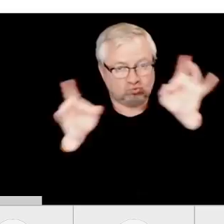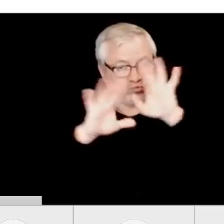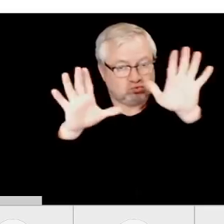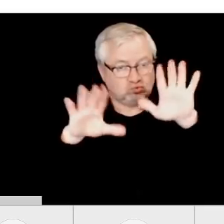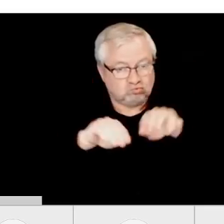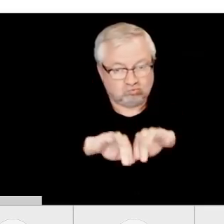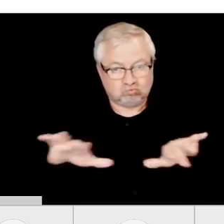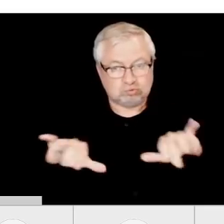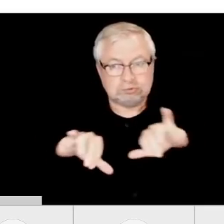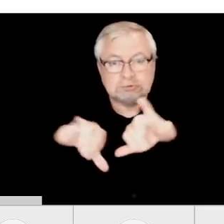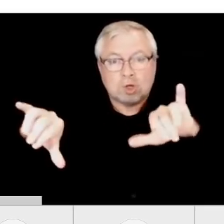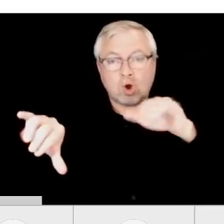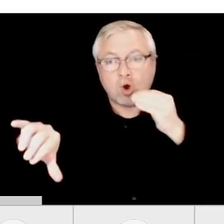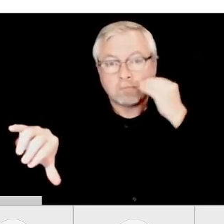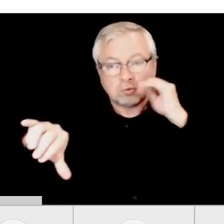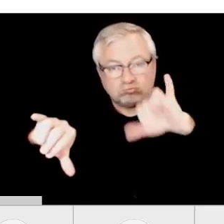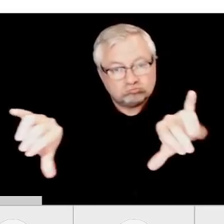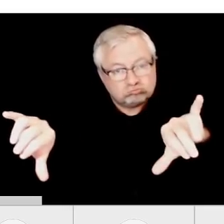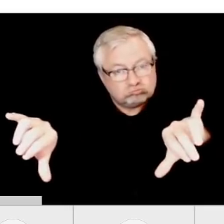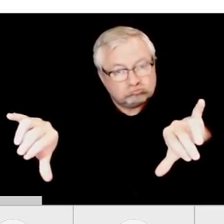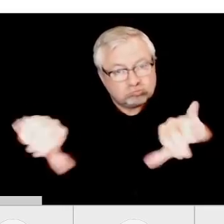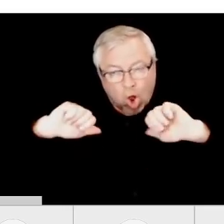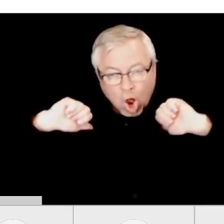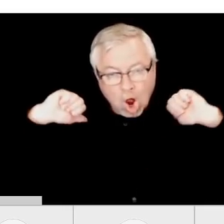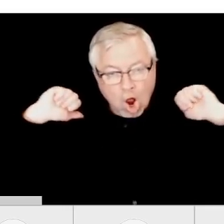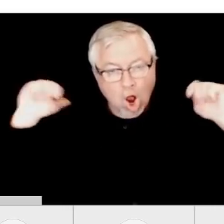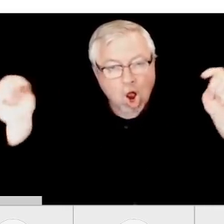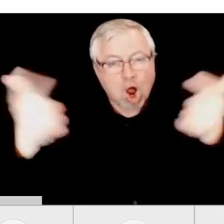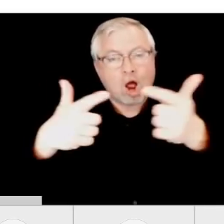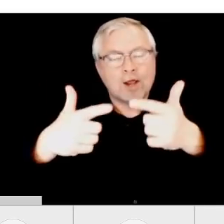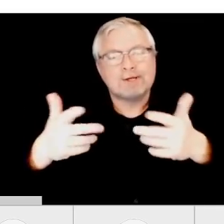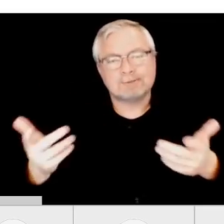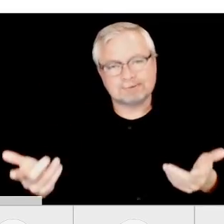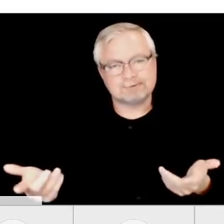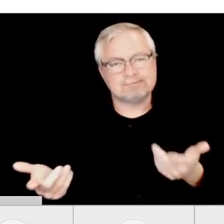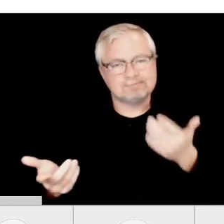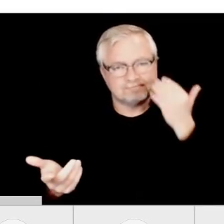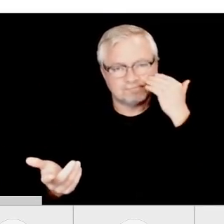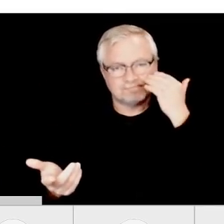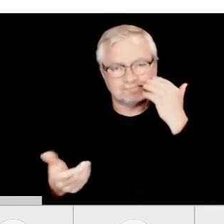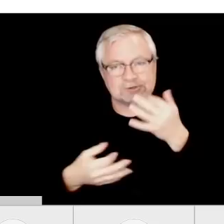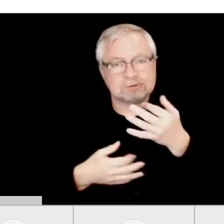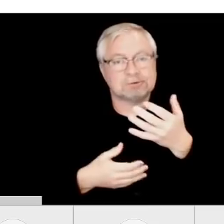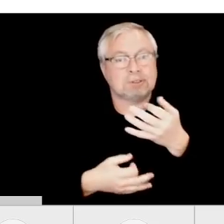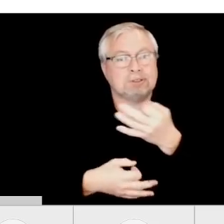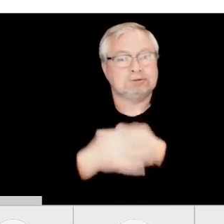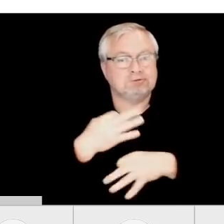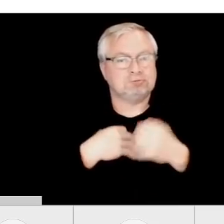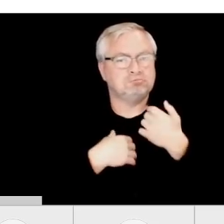allows us to continue to low spread and have people with lower peaks as well using that -- >> Stefan Gildemeister: Just to clarify.